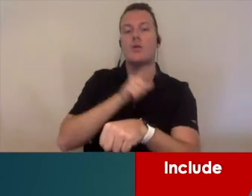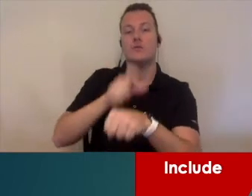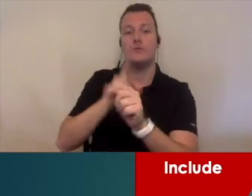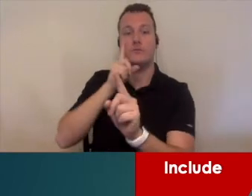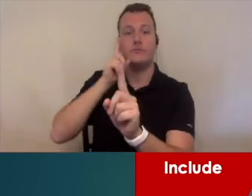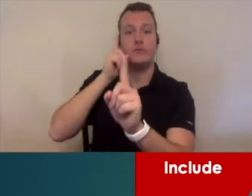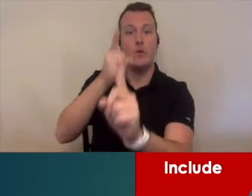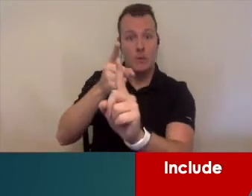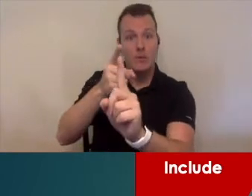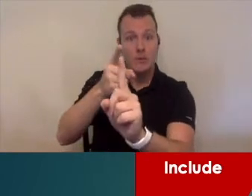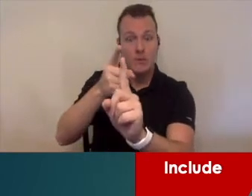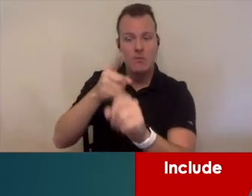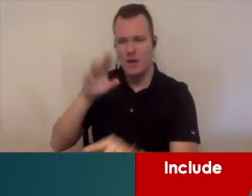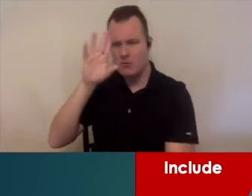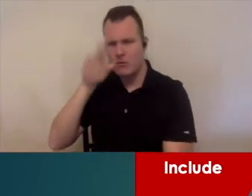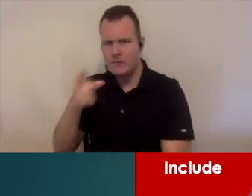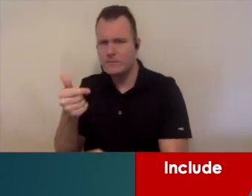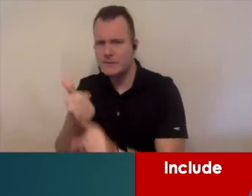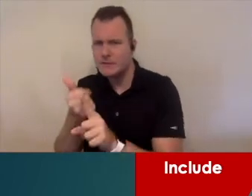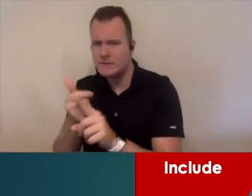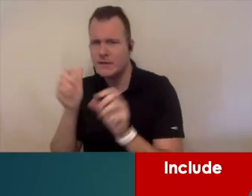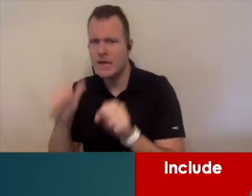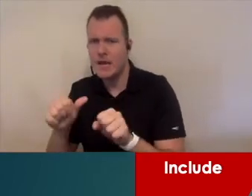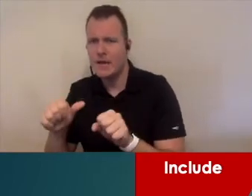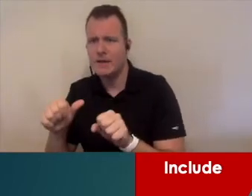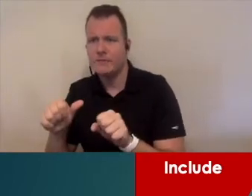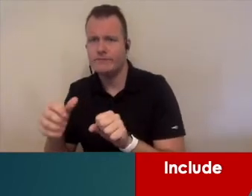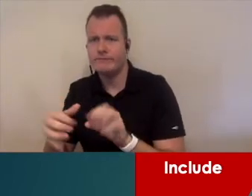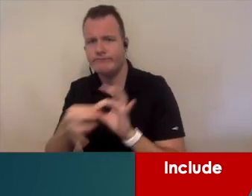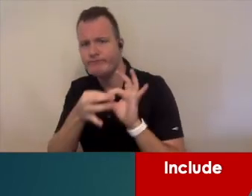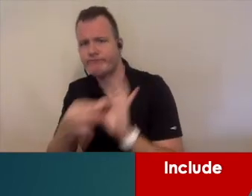I knew that they would be able to stick with something. They were dedicated, they